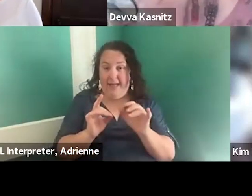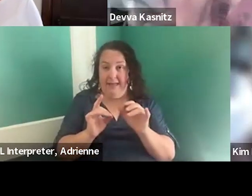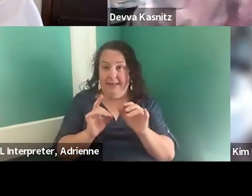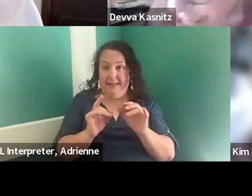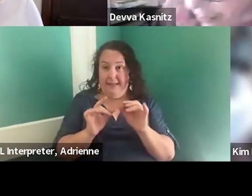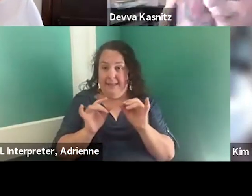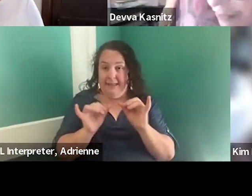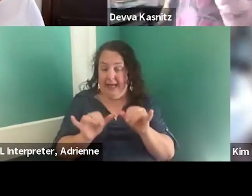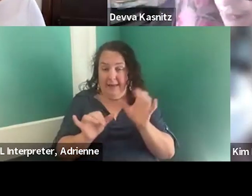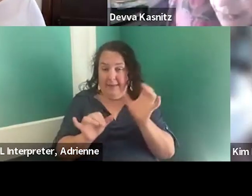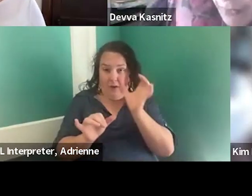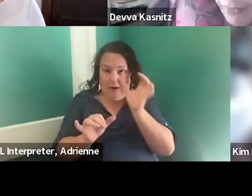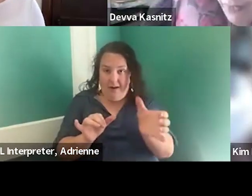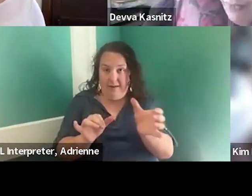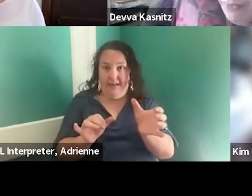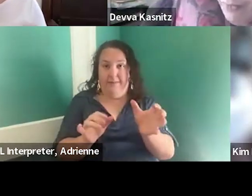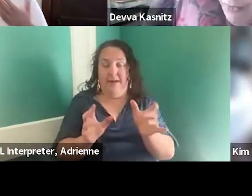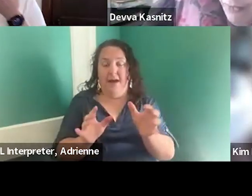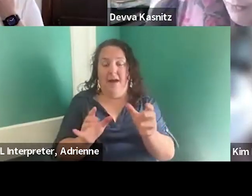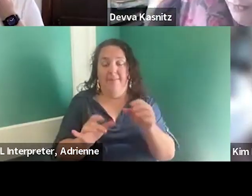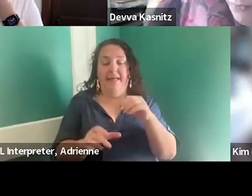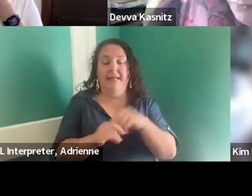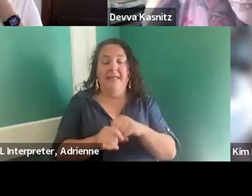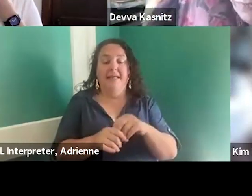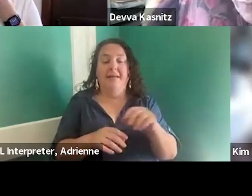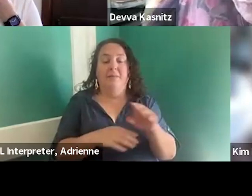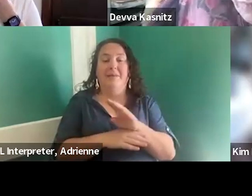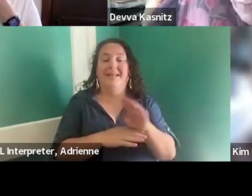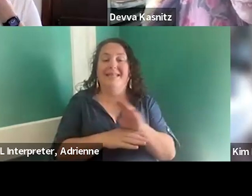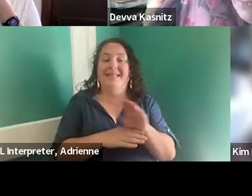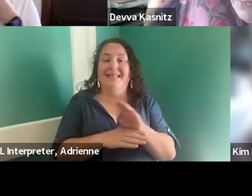and what gains traction, there's an audience question